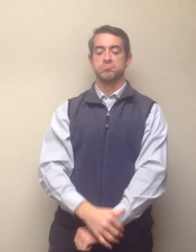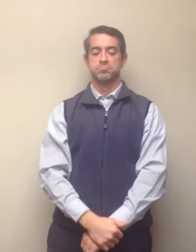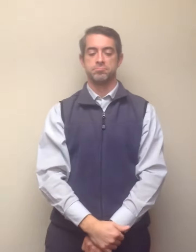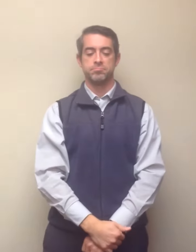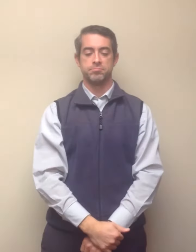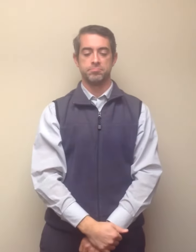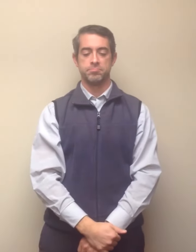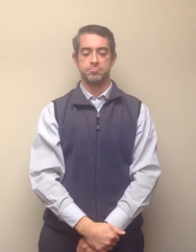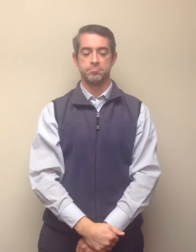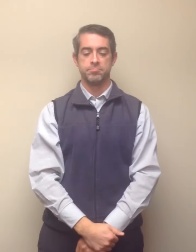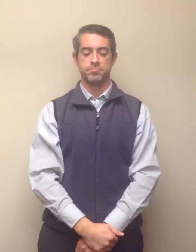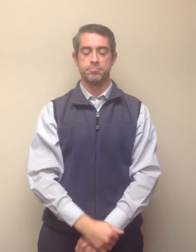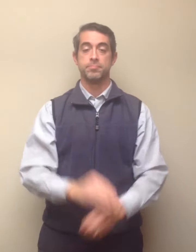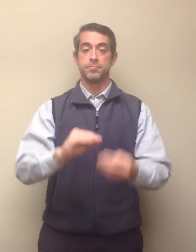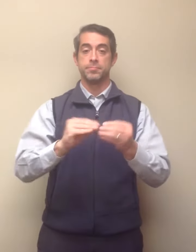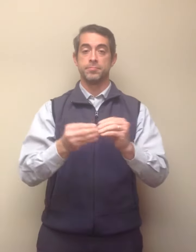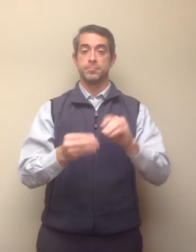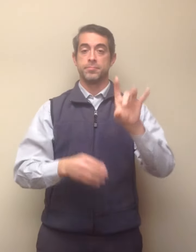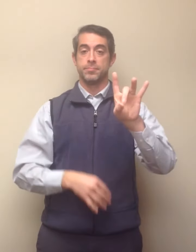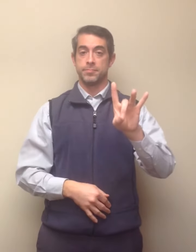Number eight.